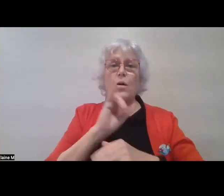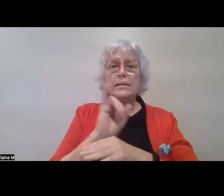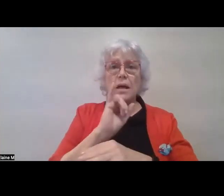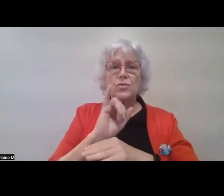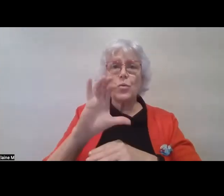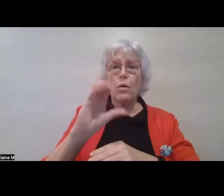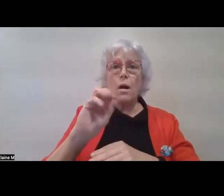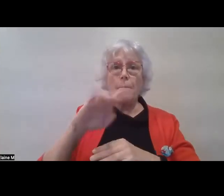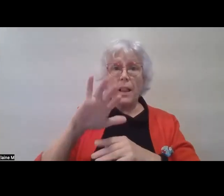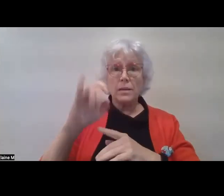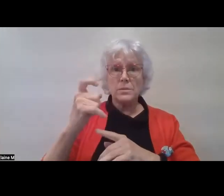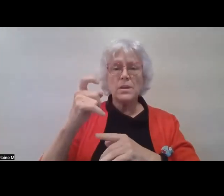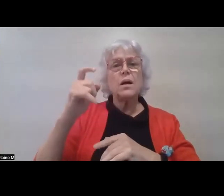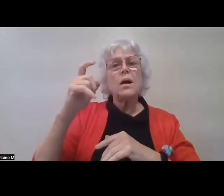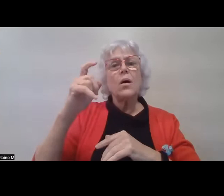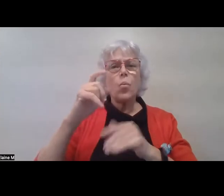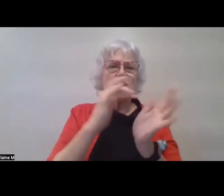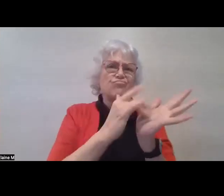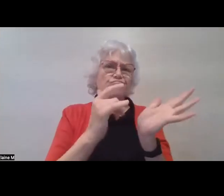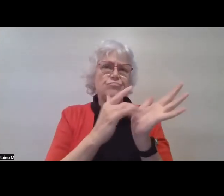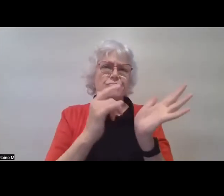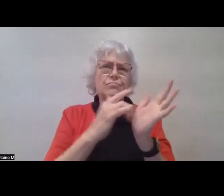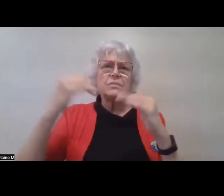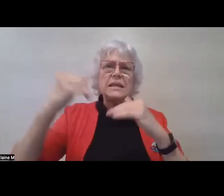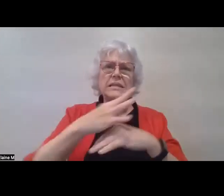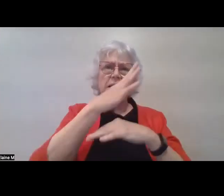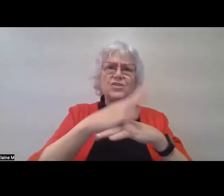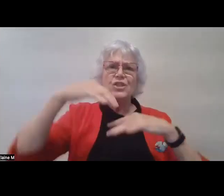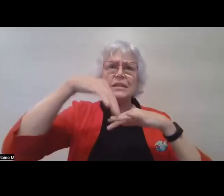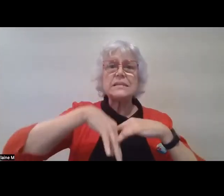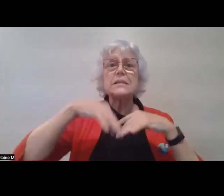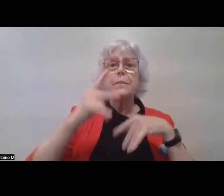built on the backs of indigenous people and what this has meant for us and our health and